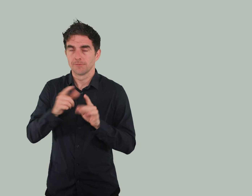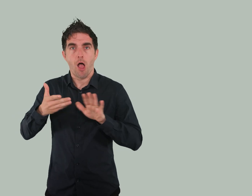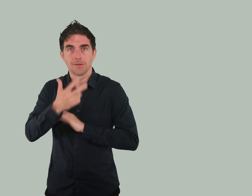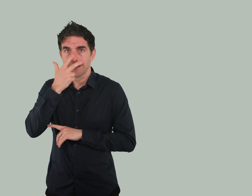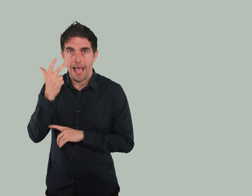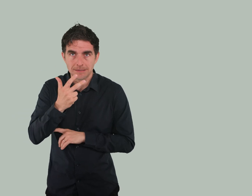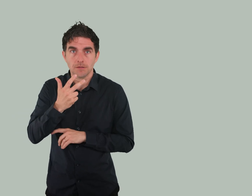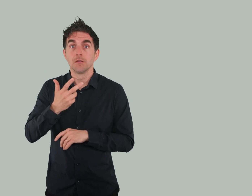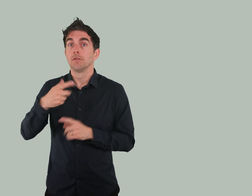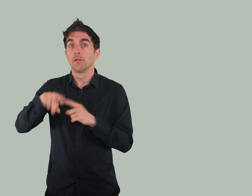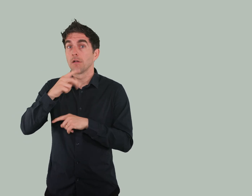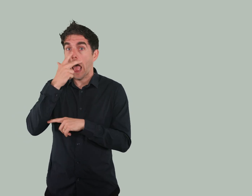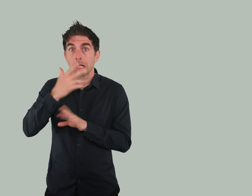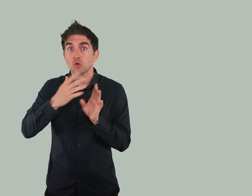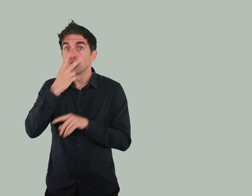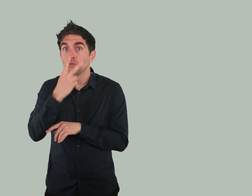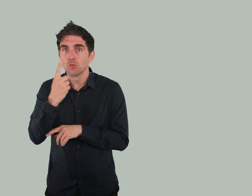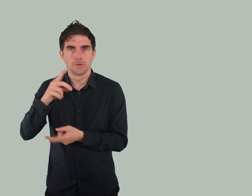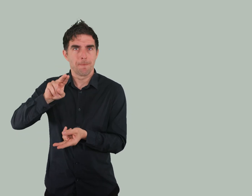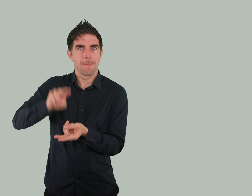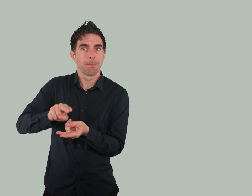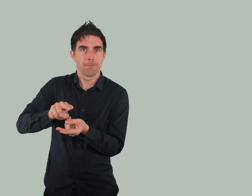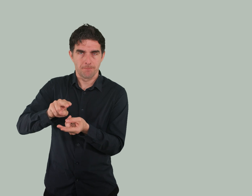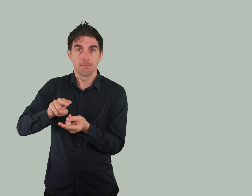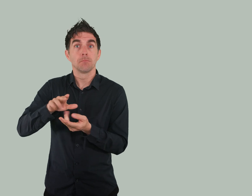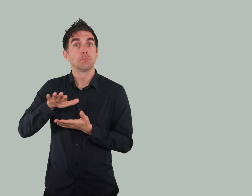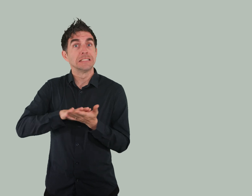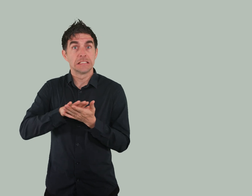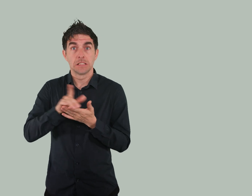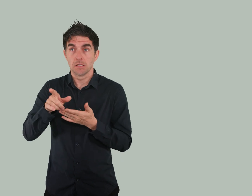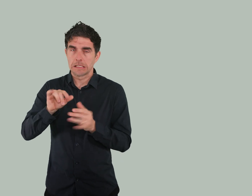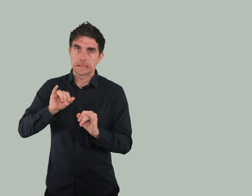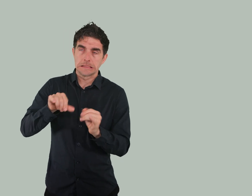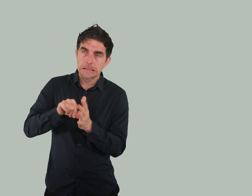Free bus travel for under-18s and discounted travel for 18- to 21-year-olds